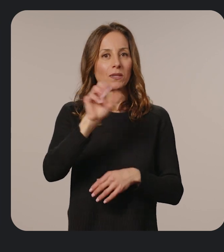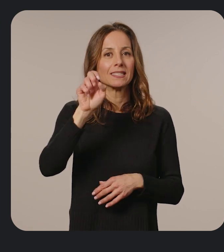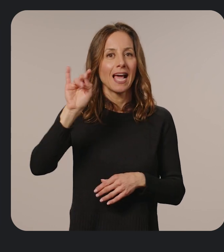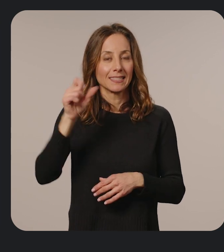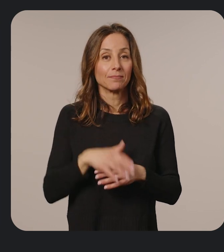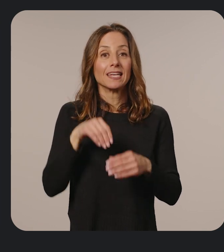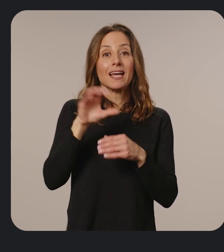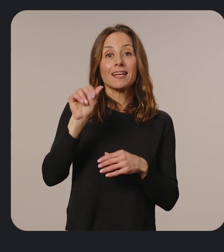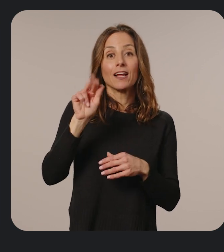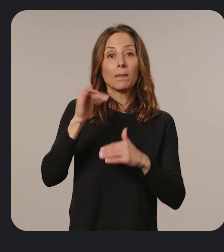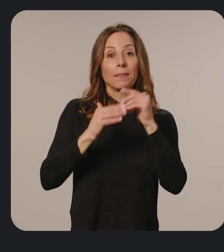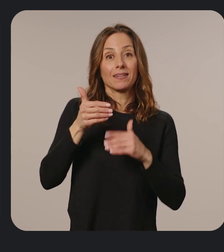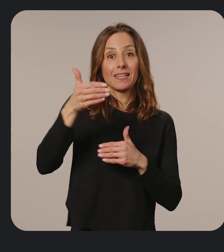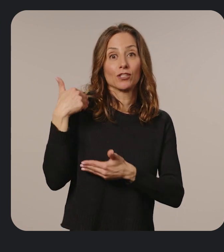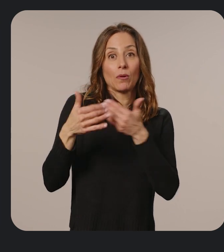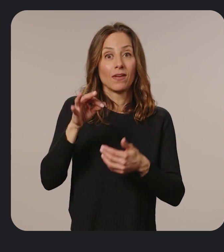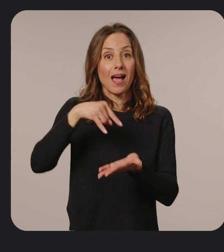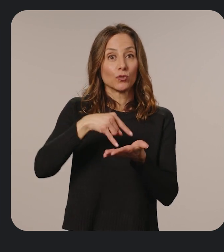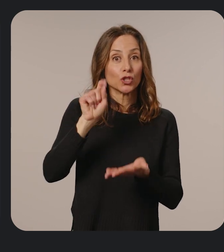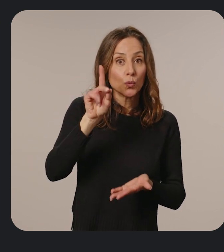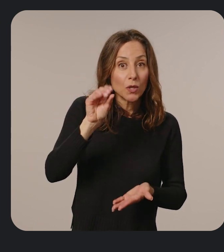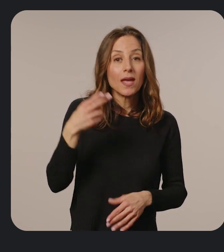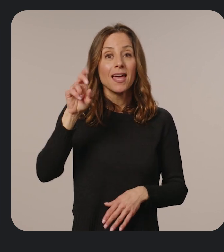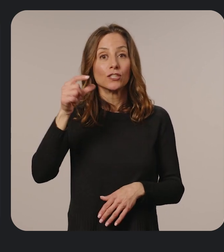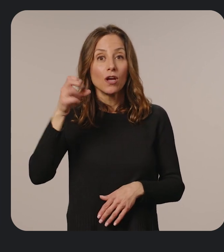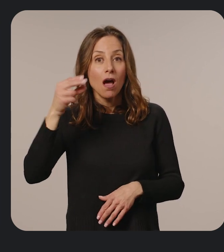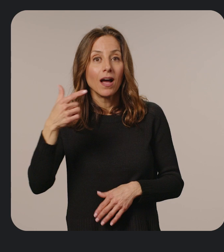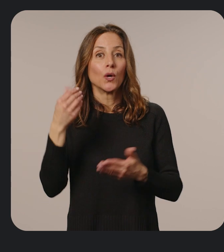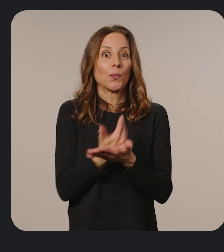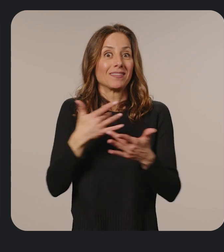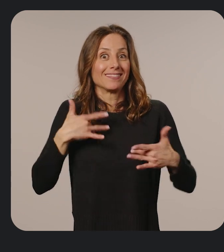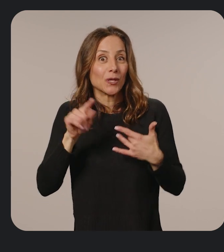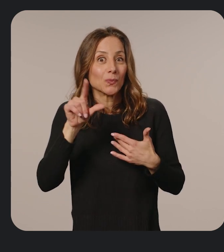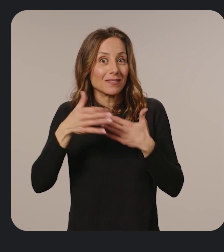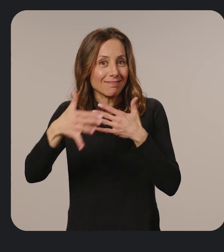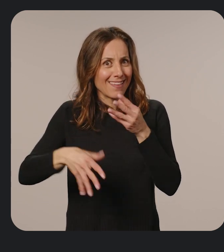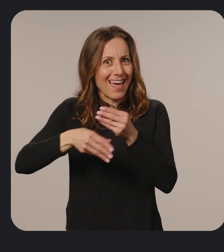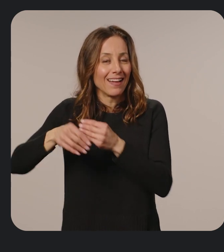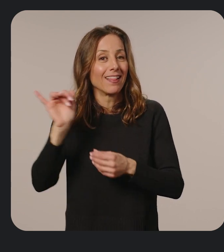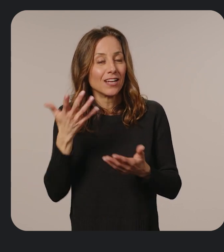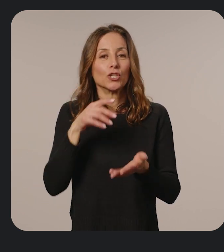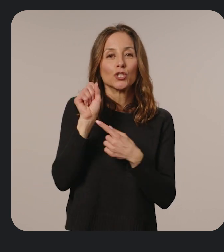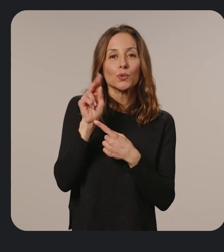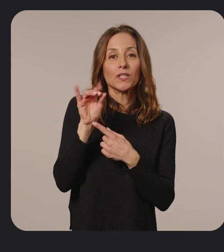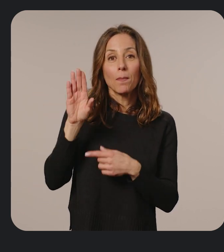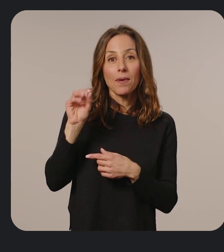In the Canary build of the next generation of Android Studio Hedgehog, new and exciting tools have been added, such as Studio Bot, a new AI